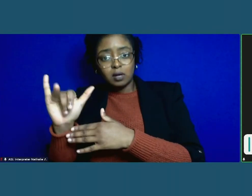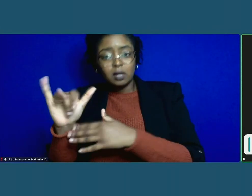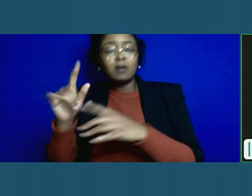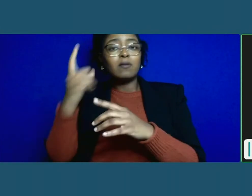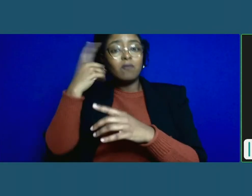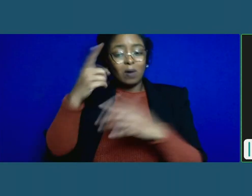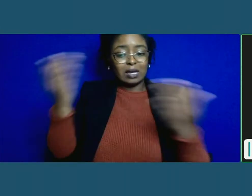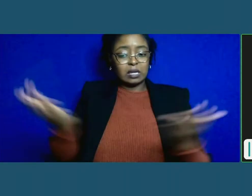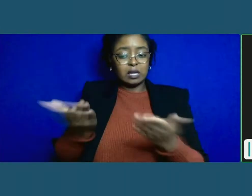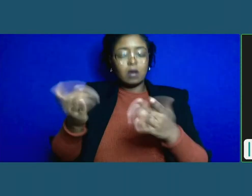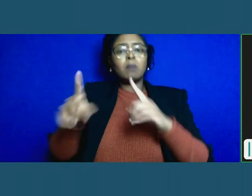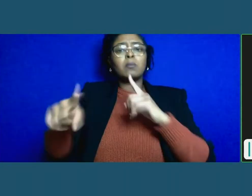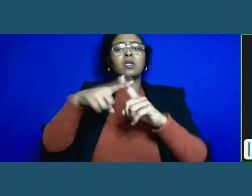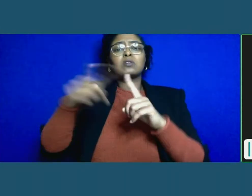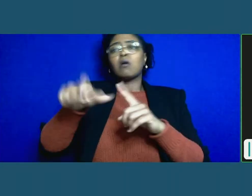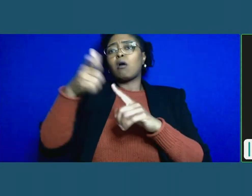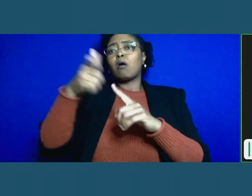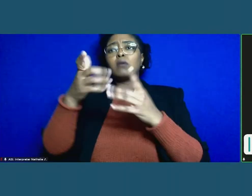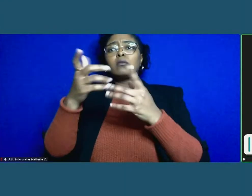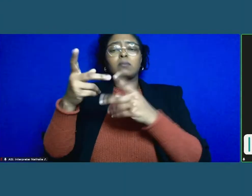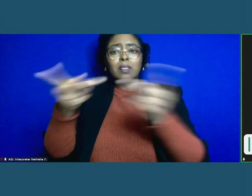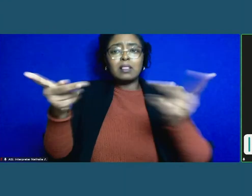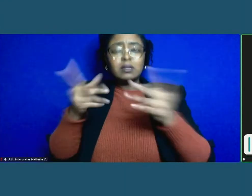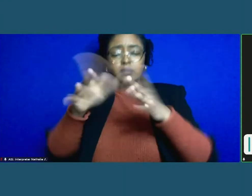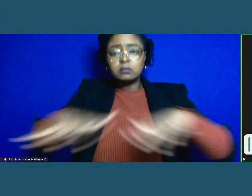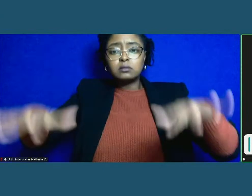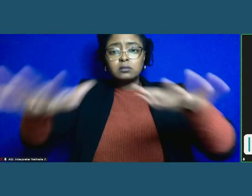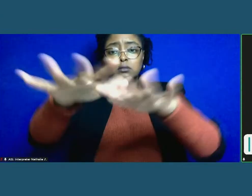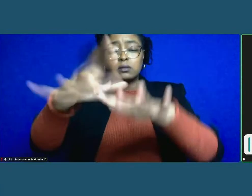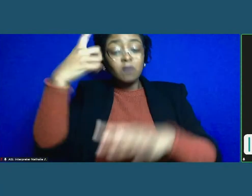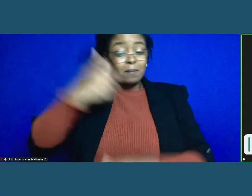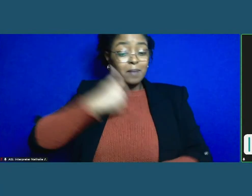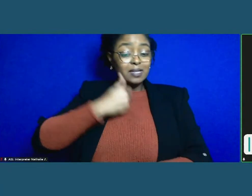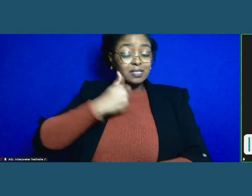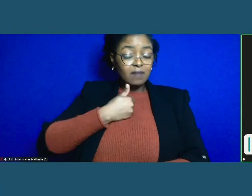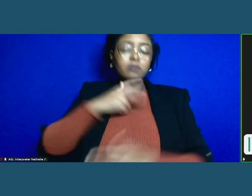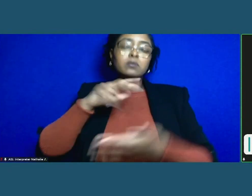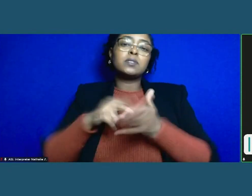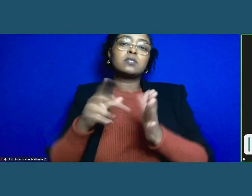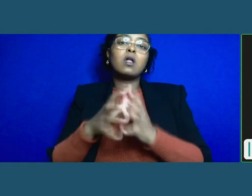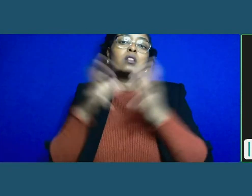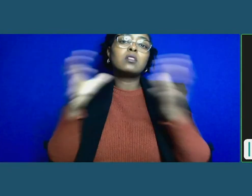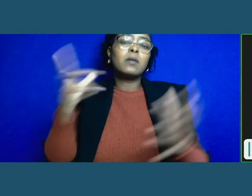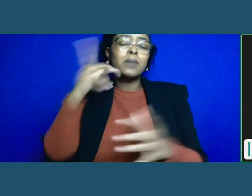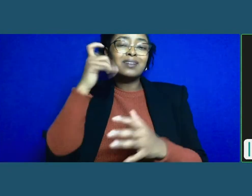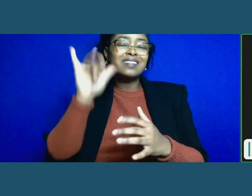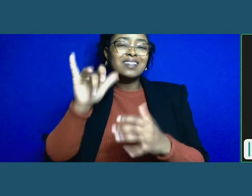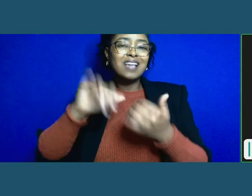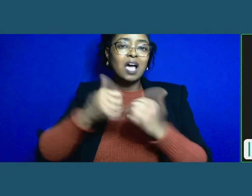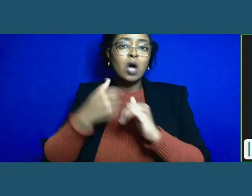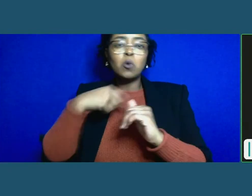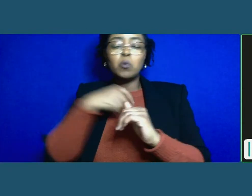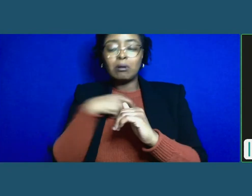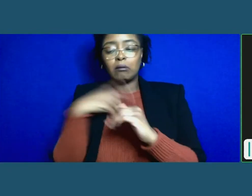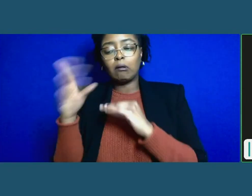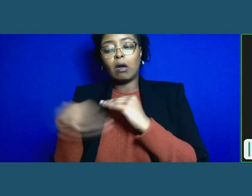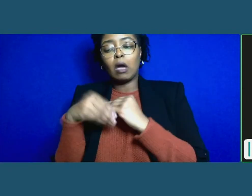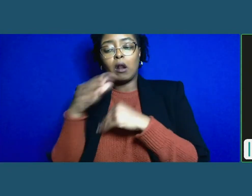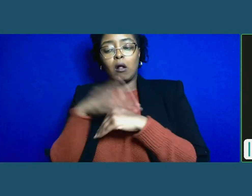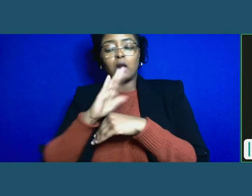leaders in the future and beyond So to me. As the superintendent of Montgomery County public